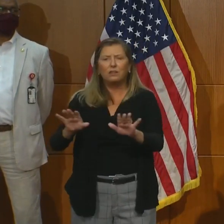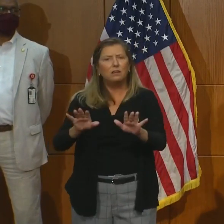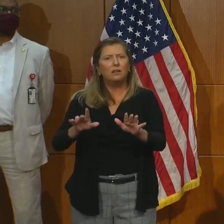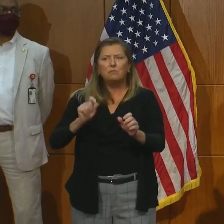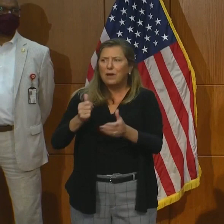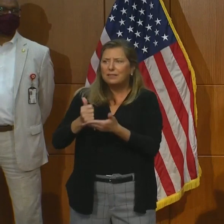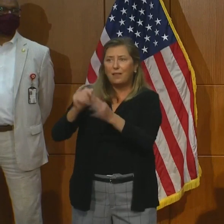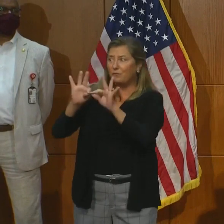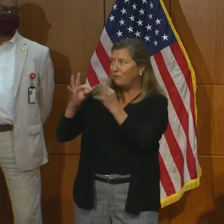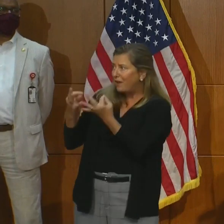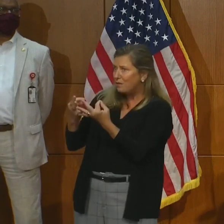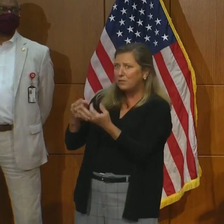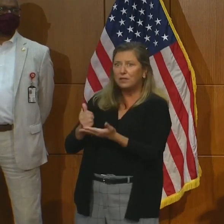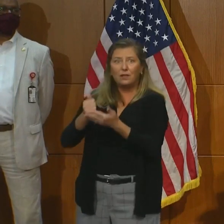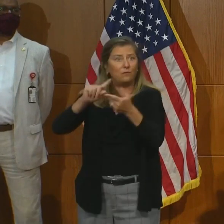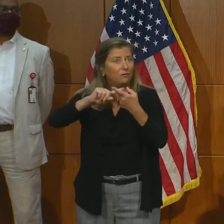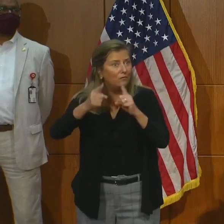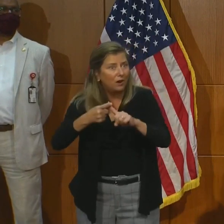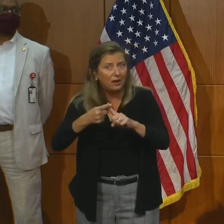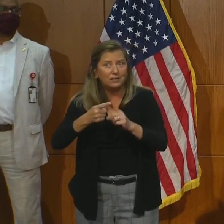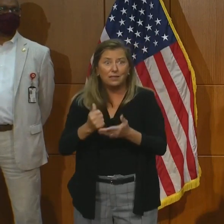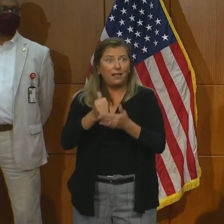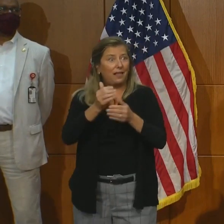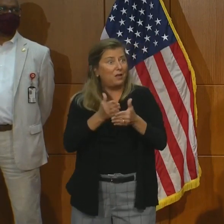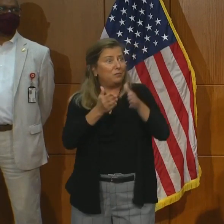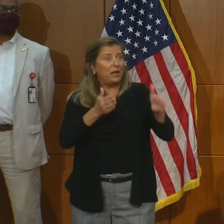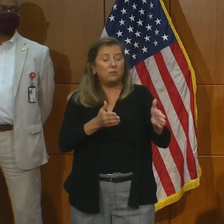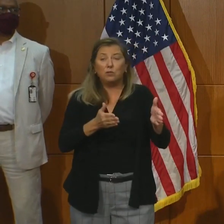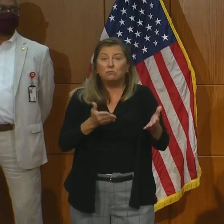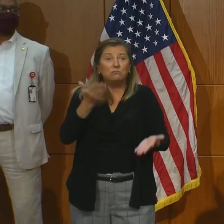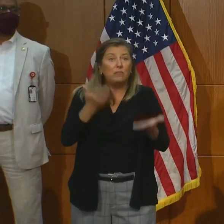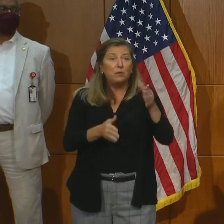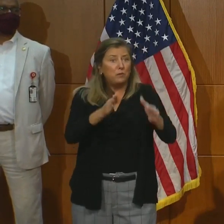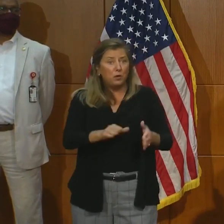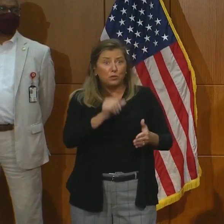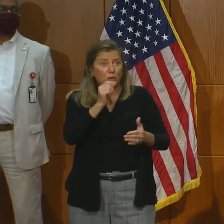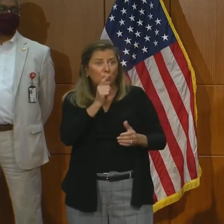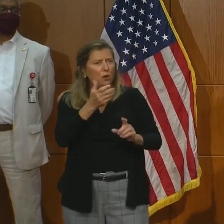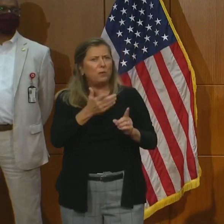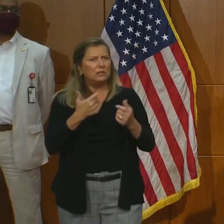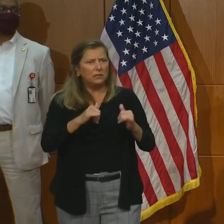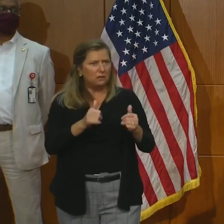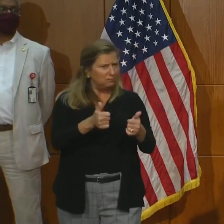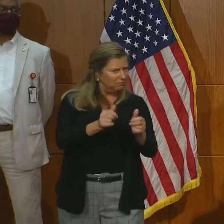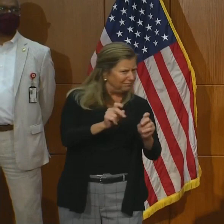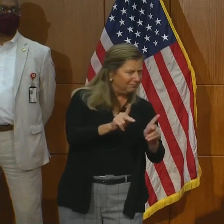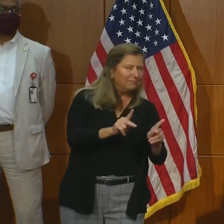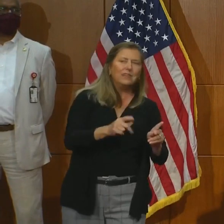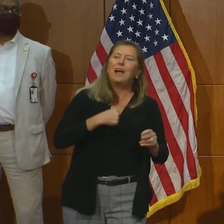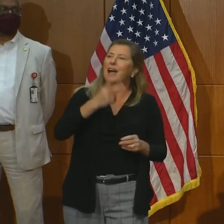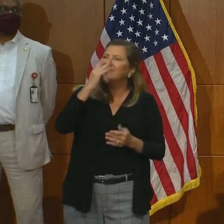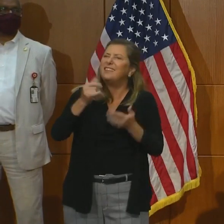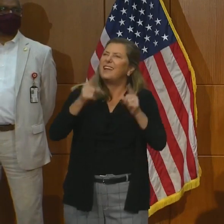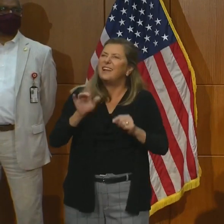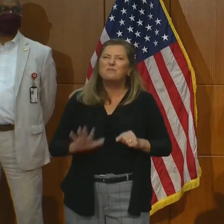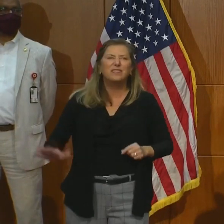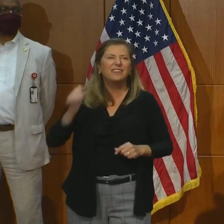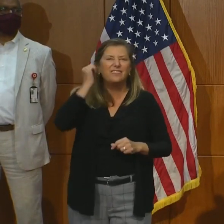GUIDELINES AND PLEASE CHECK IN ON EACH OTHER WE ALL NEED TO HELP OUT OUR FAMILY OUR FRIENDS